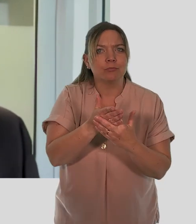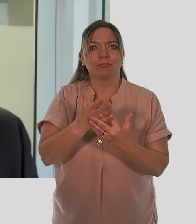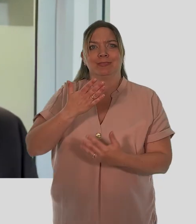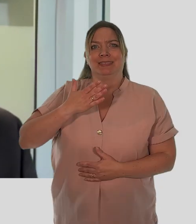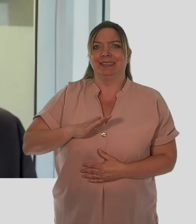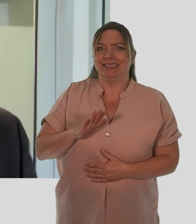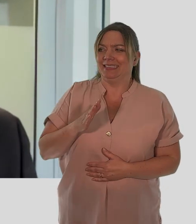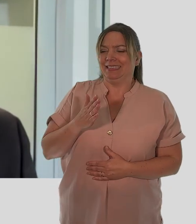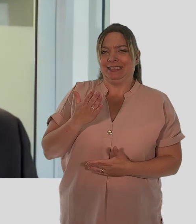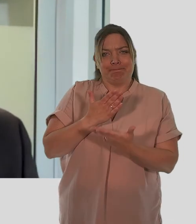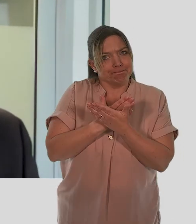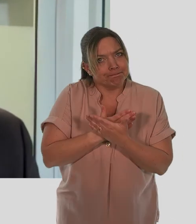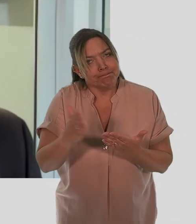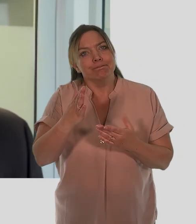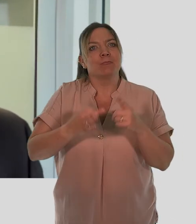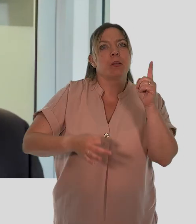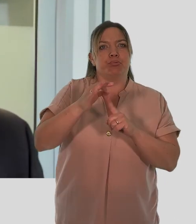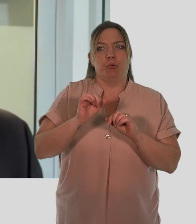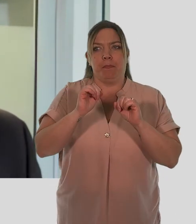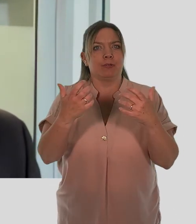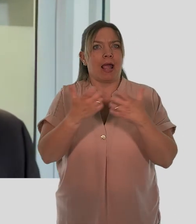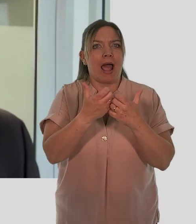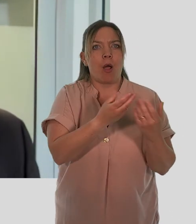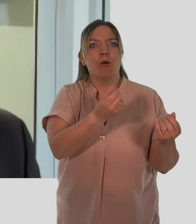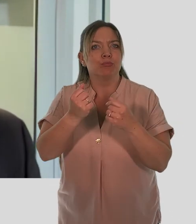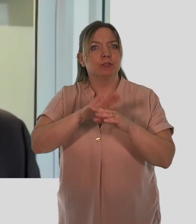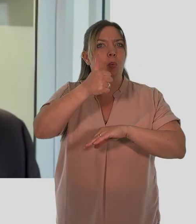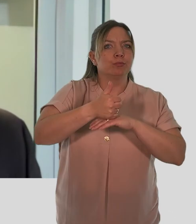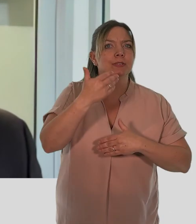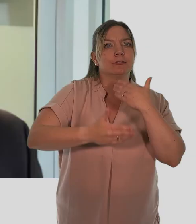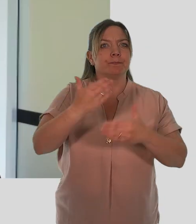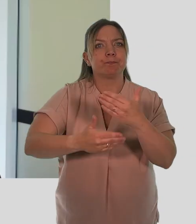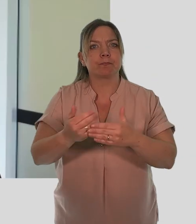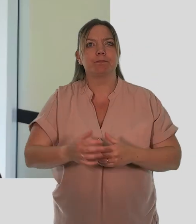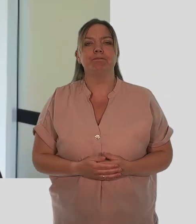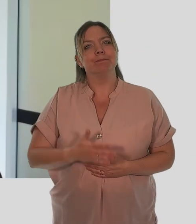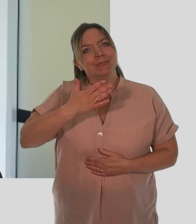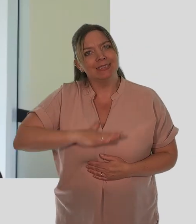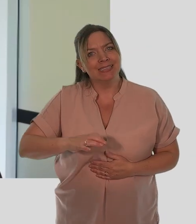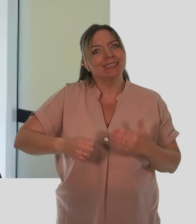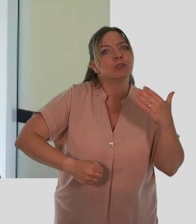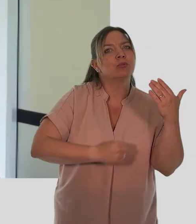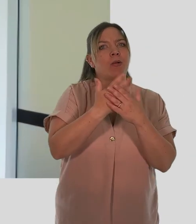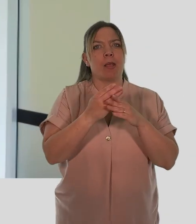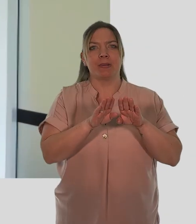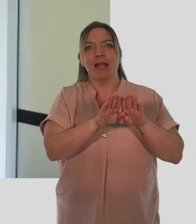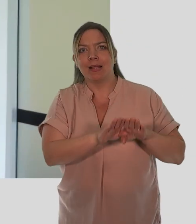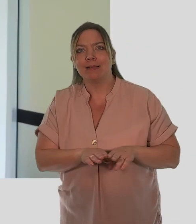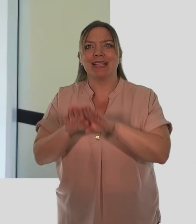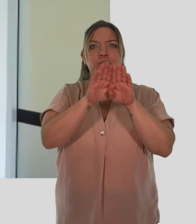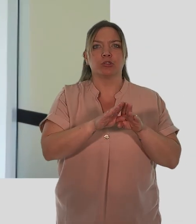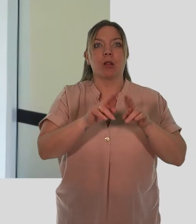We need policymakers at the table to help move this roadmap forward. This is the plan for the Western Pacific region,